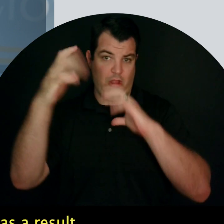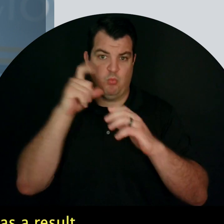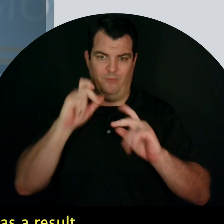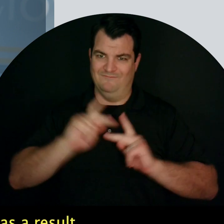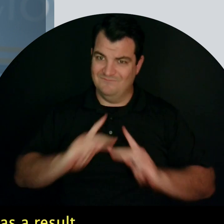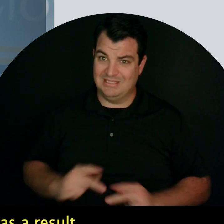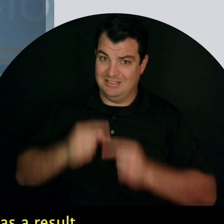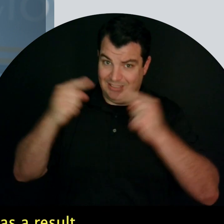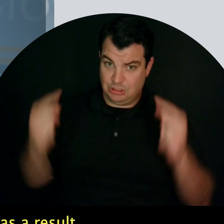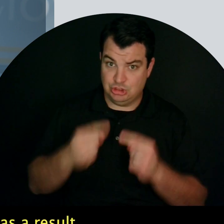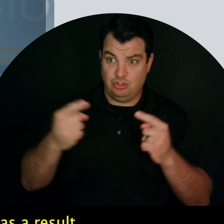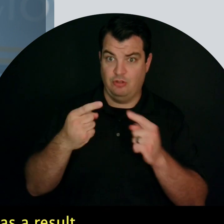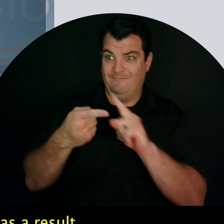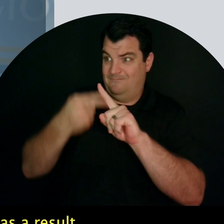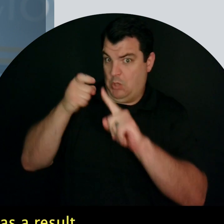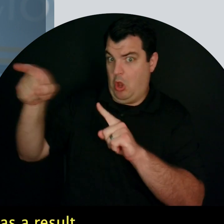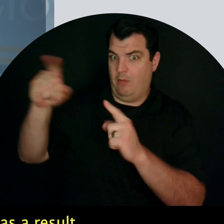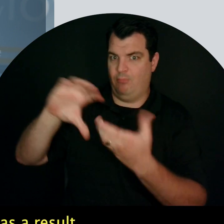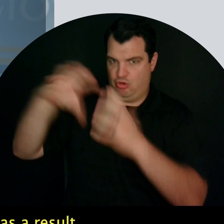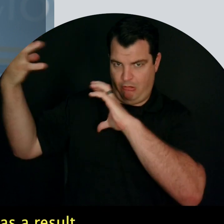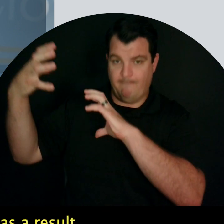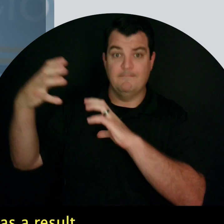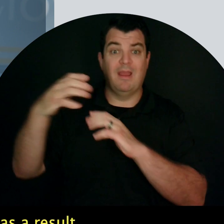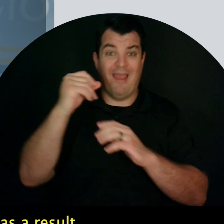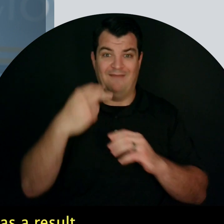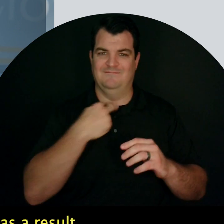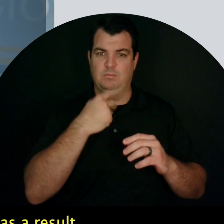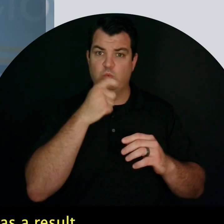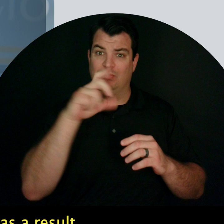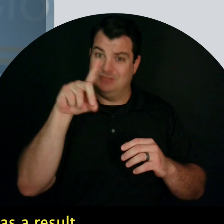who were physically injured as a result of the crime, victims who are disabled,